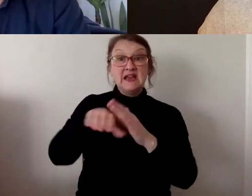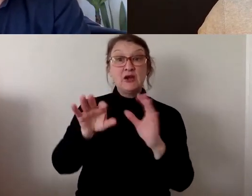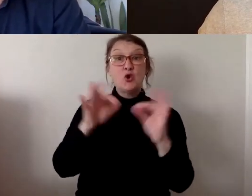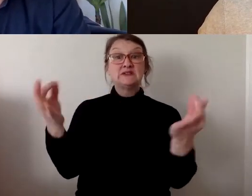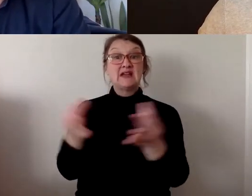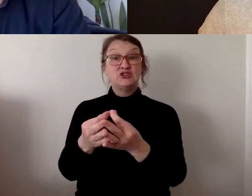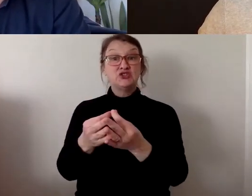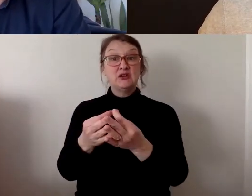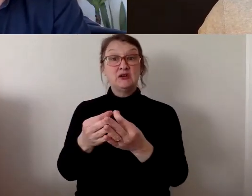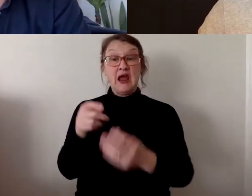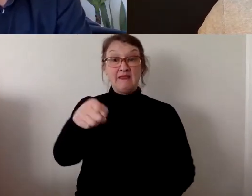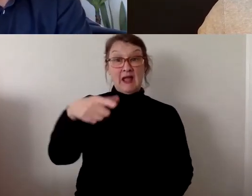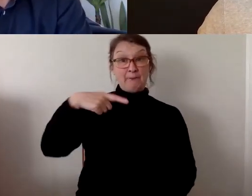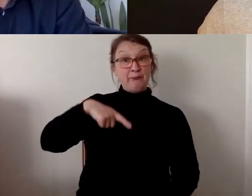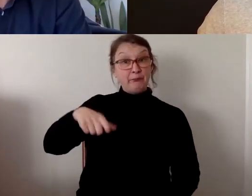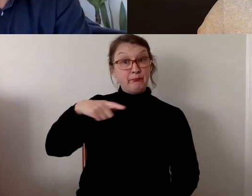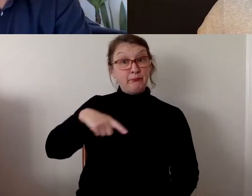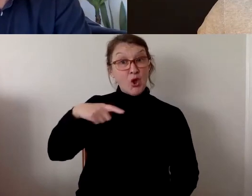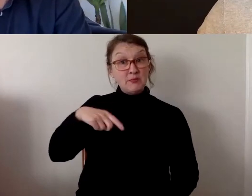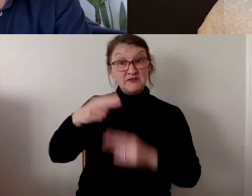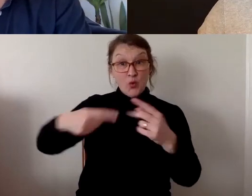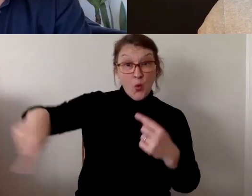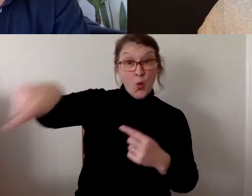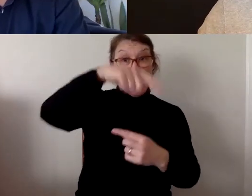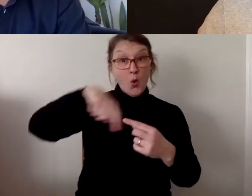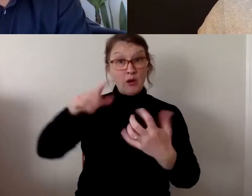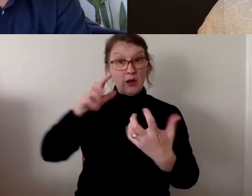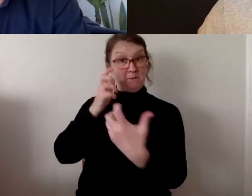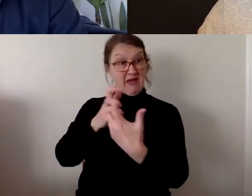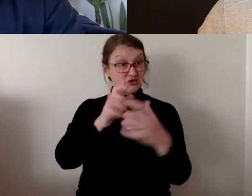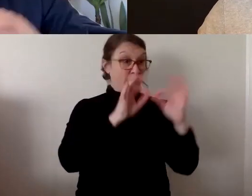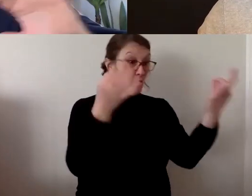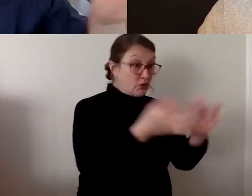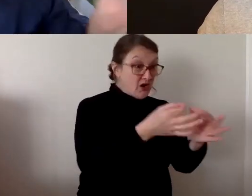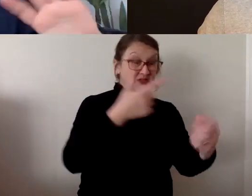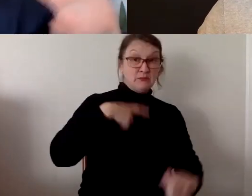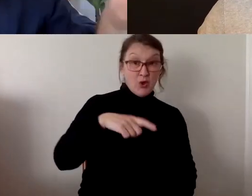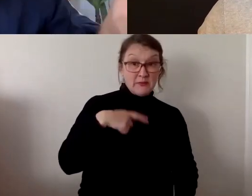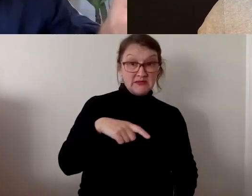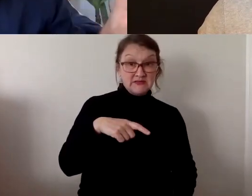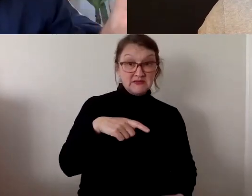leadership, and its team - was lined up to the organisation's purpose, versus an organisation that was making money hand over fist -